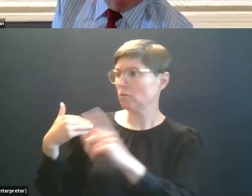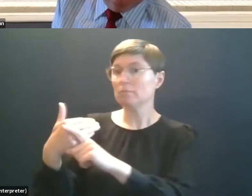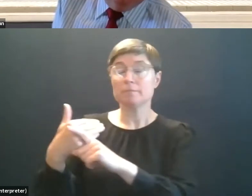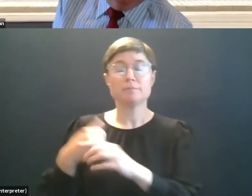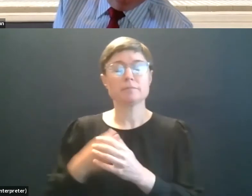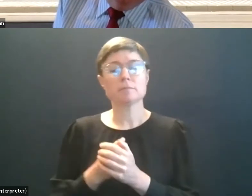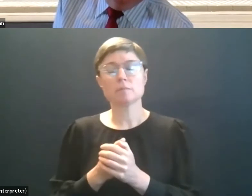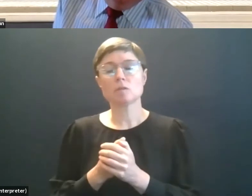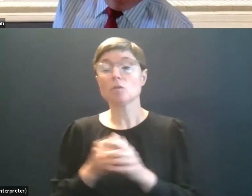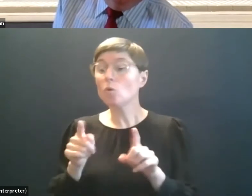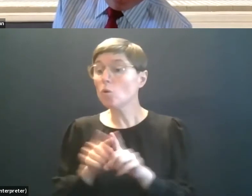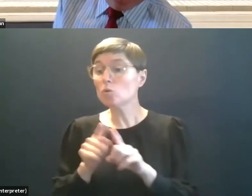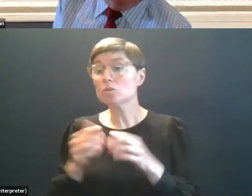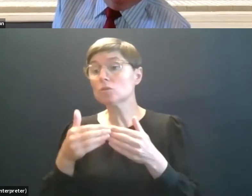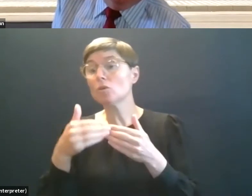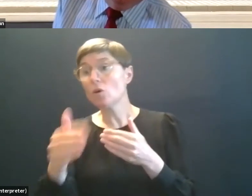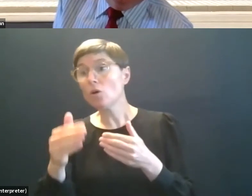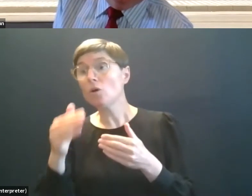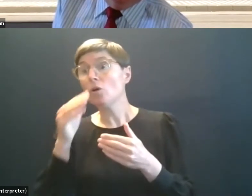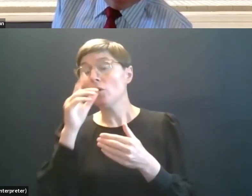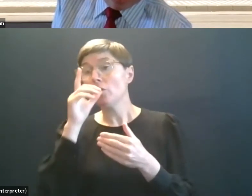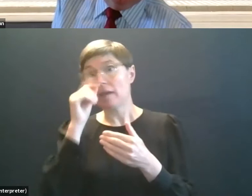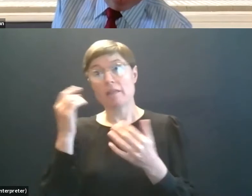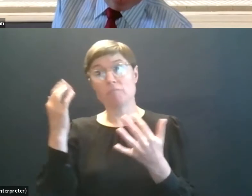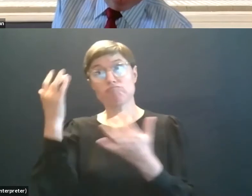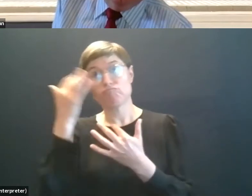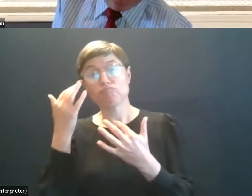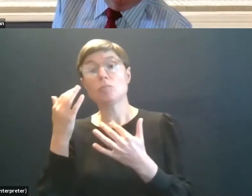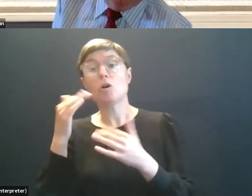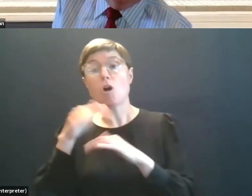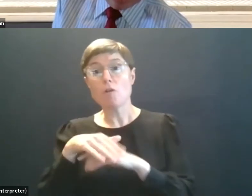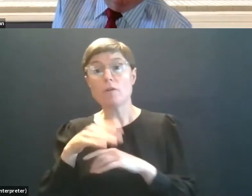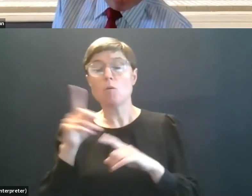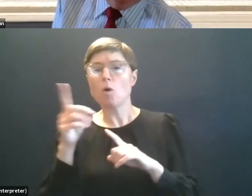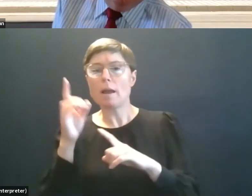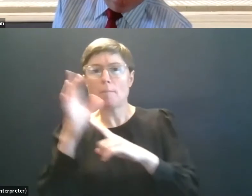the revaluation I think we've all had about the value of caring work, that the people